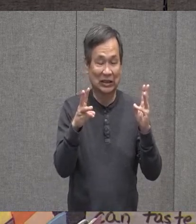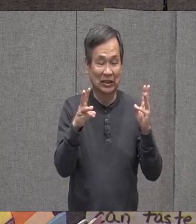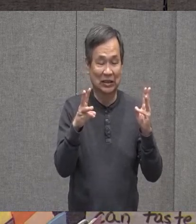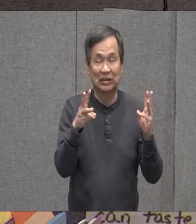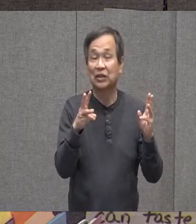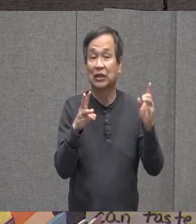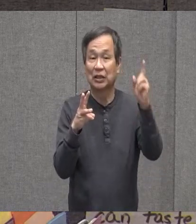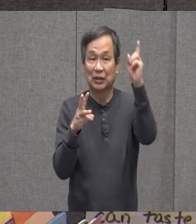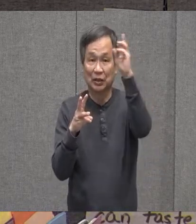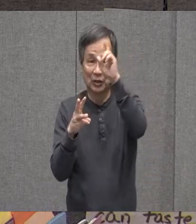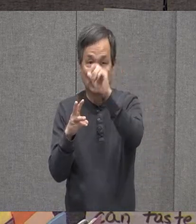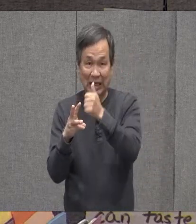would get us to 26,